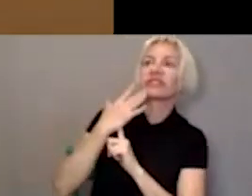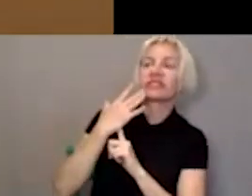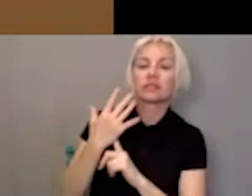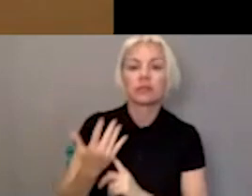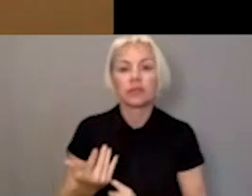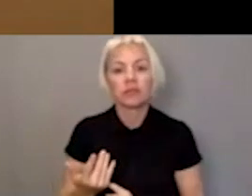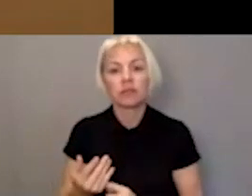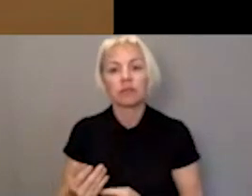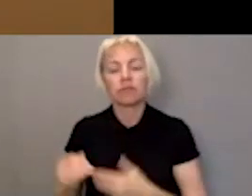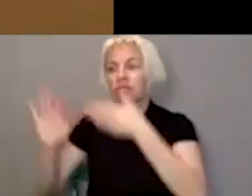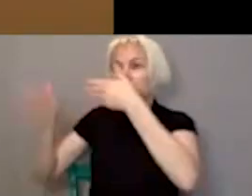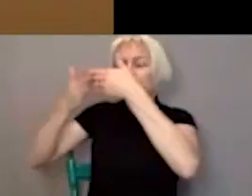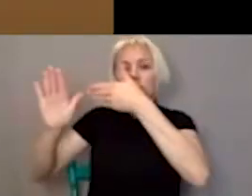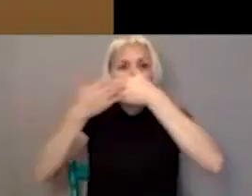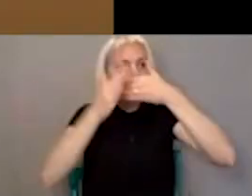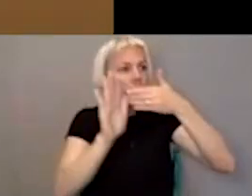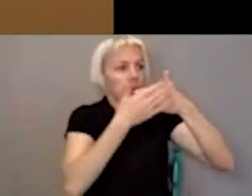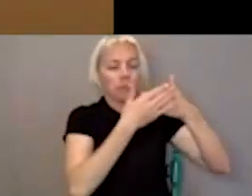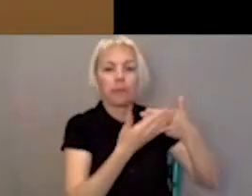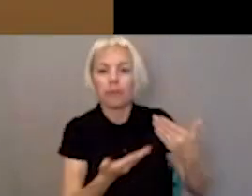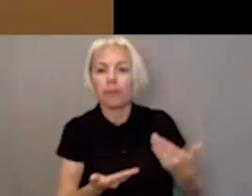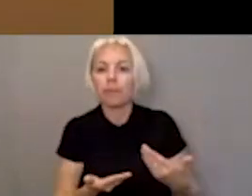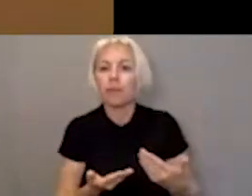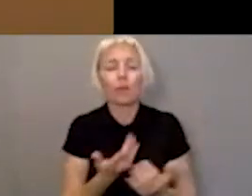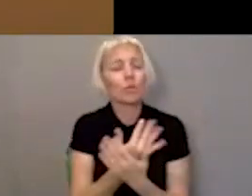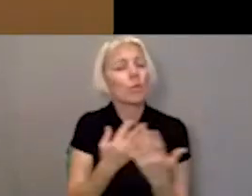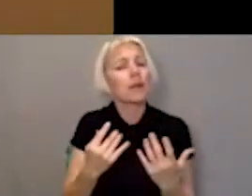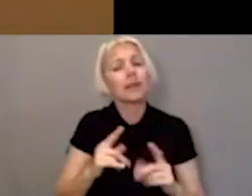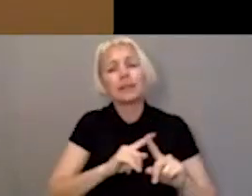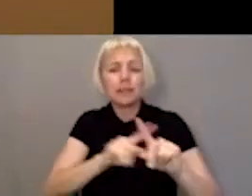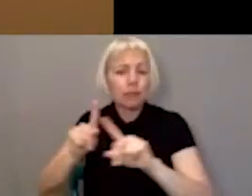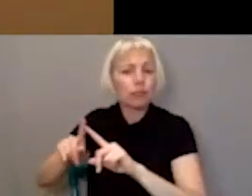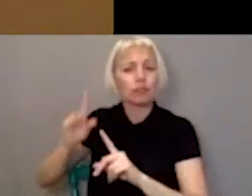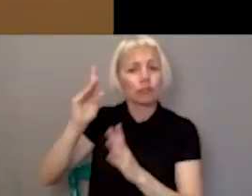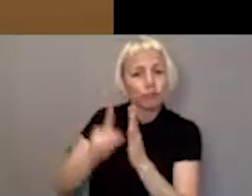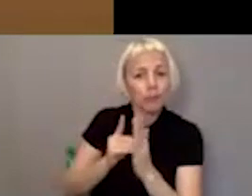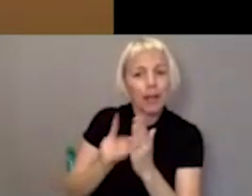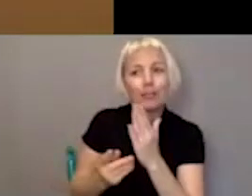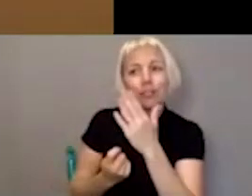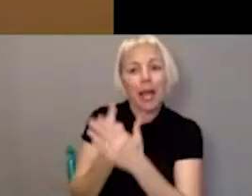do with the workplace. And I think what would be really disappointing is if all of these